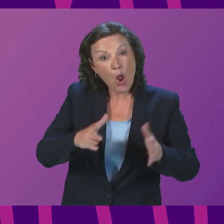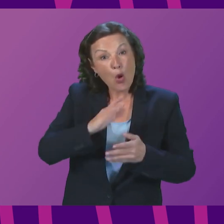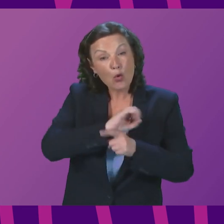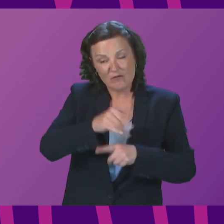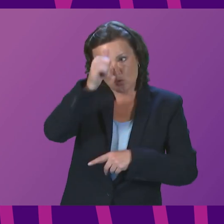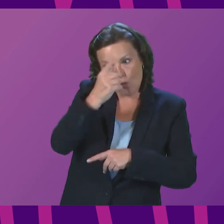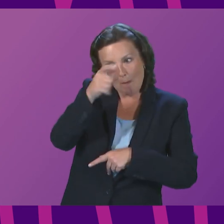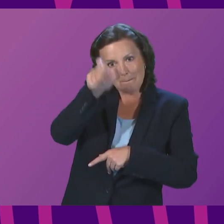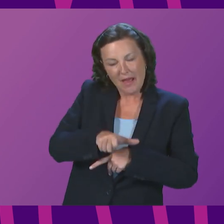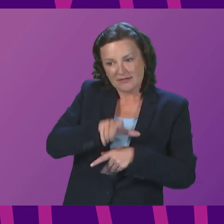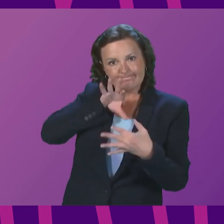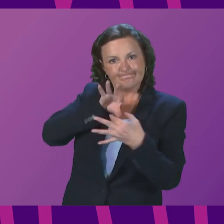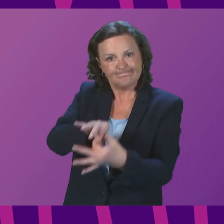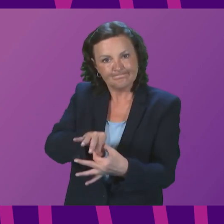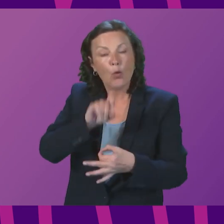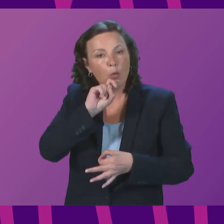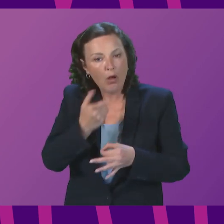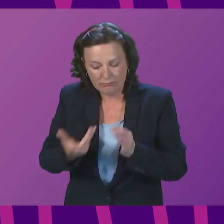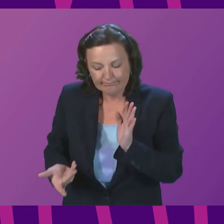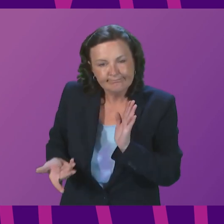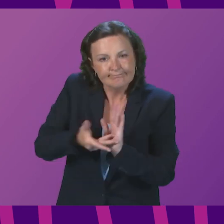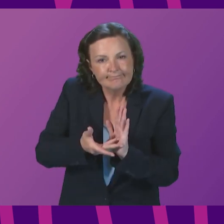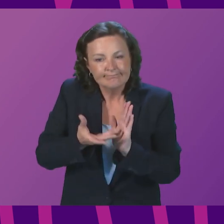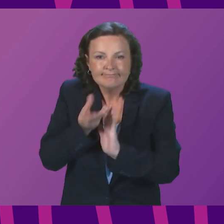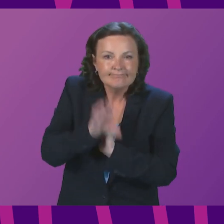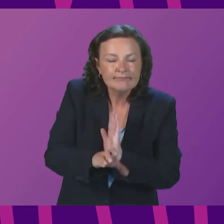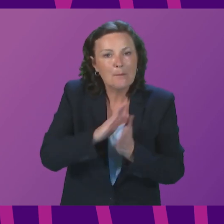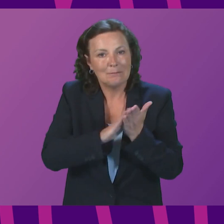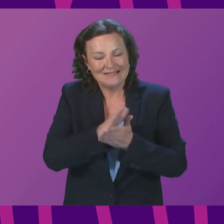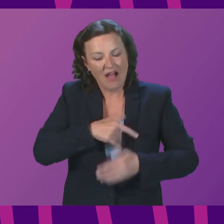It will provide extra resource to support person-centred thorough assessments of the